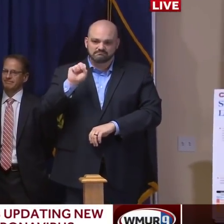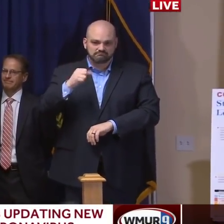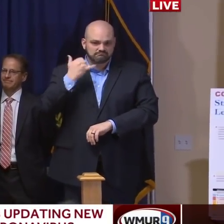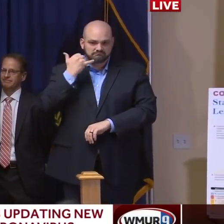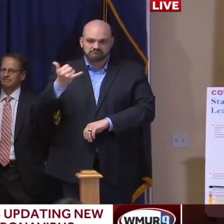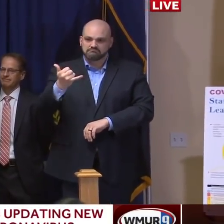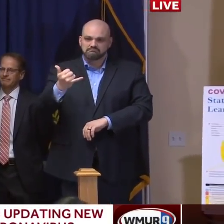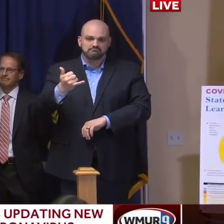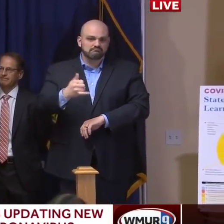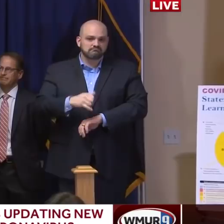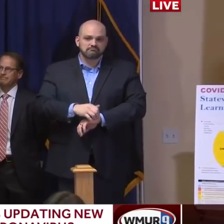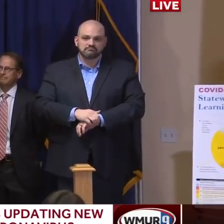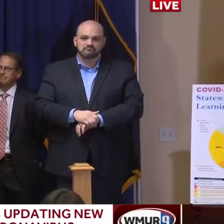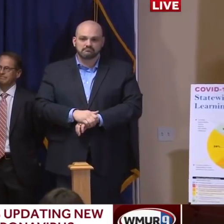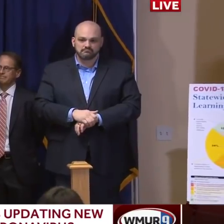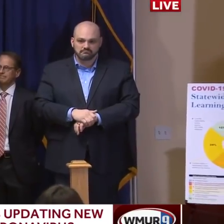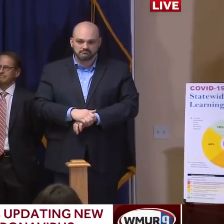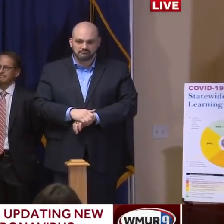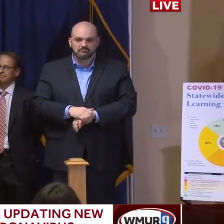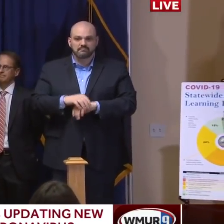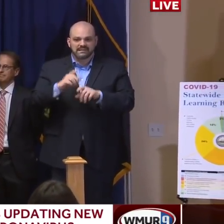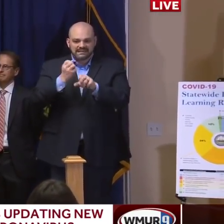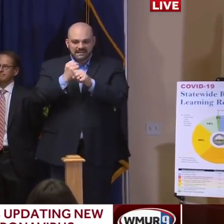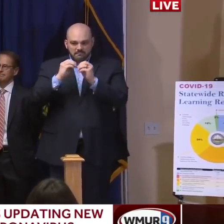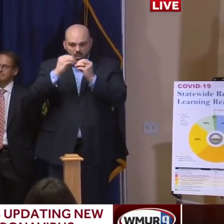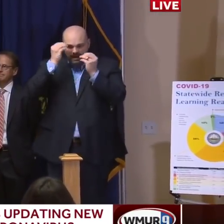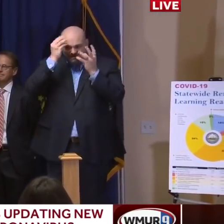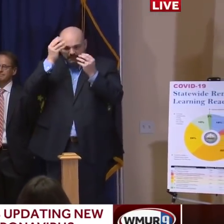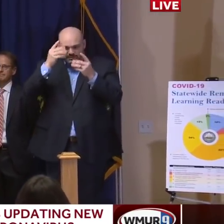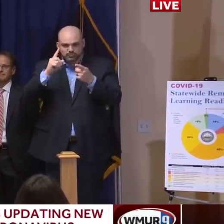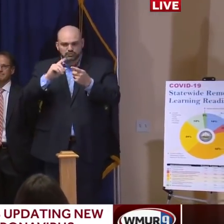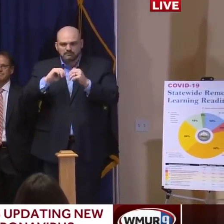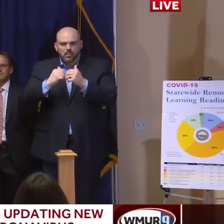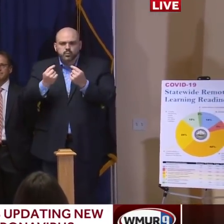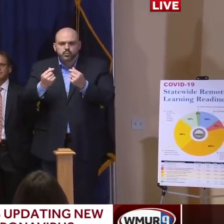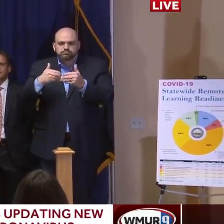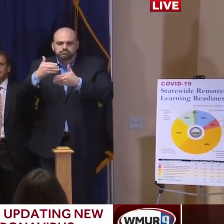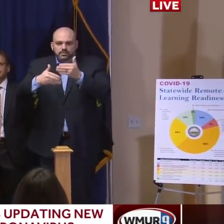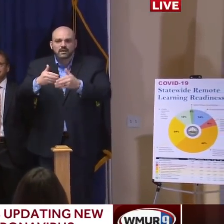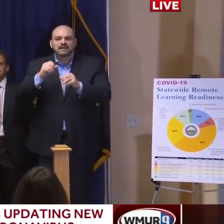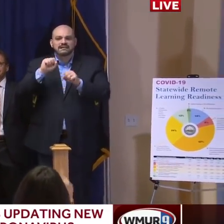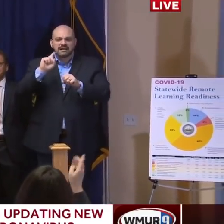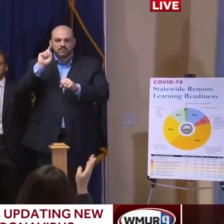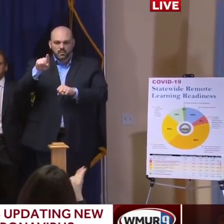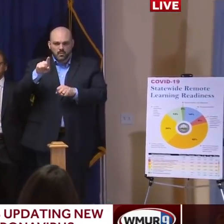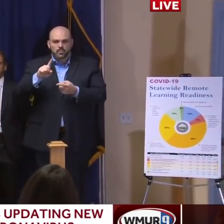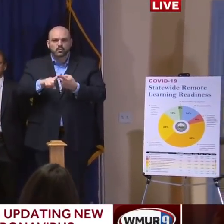OUR LINE IS UP AND RUNNING 24/7. 211 TO GET INFORMATION HOW WE ARE MOVING FORWARD.